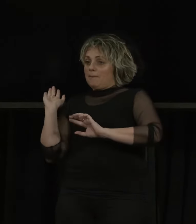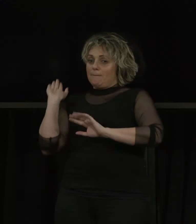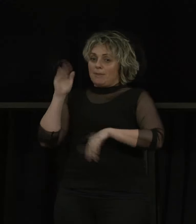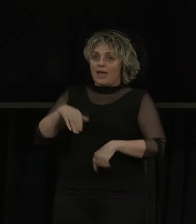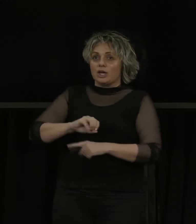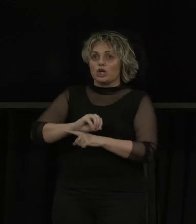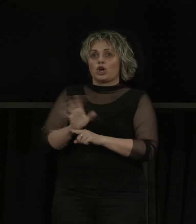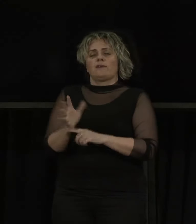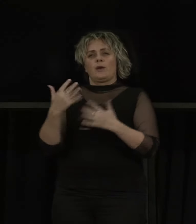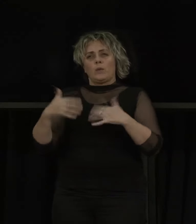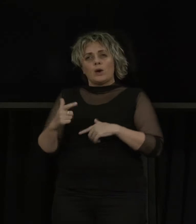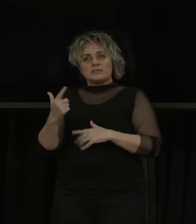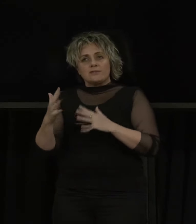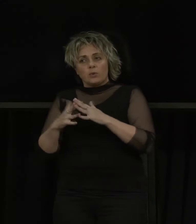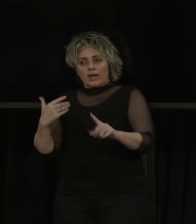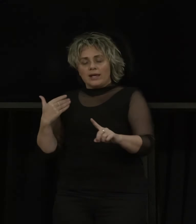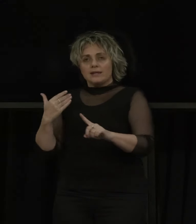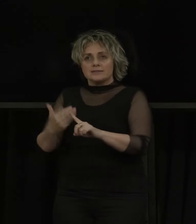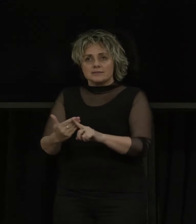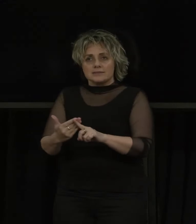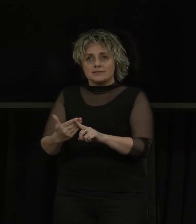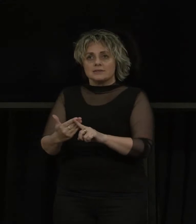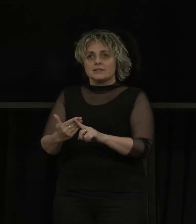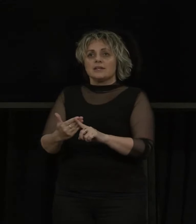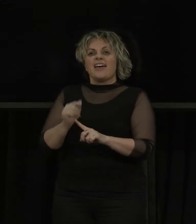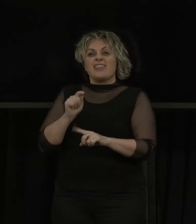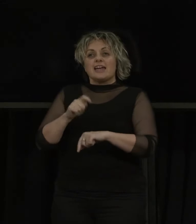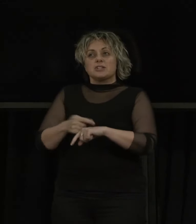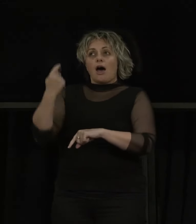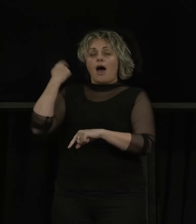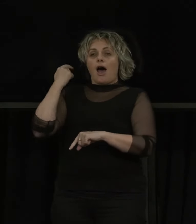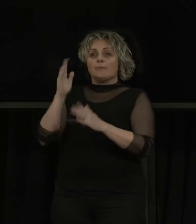Lastly today, seven weeks since our first case of COVID 19